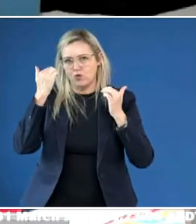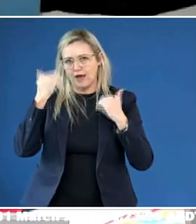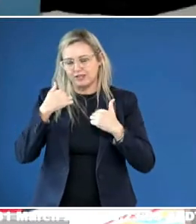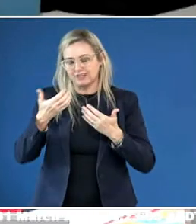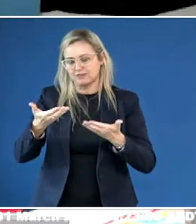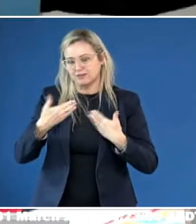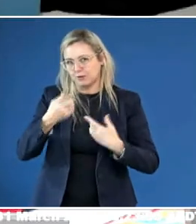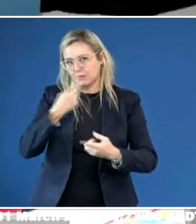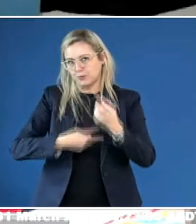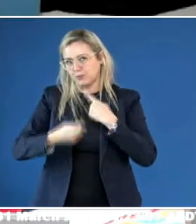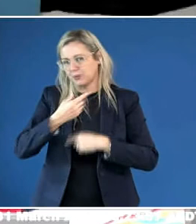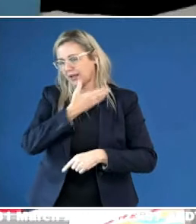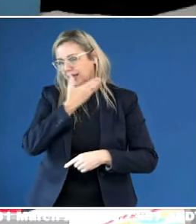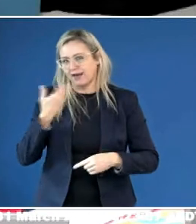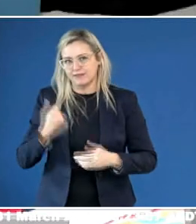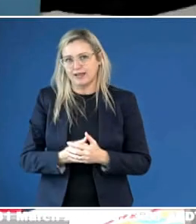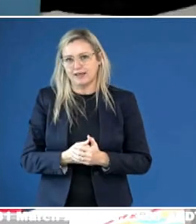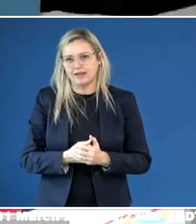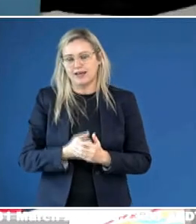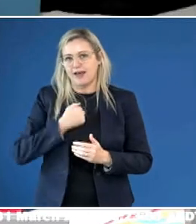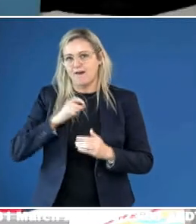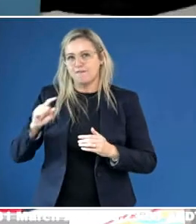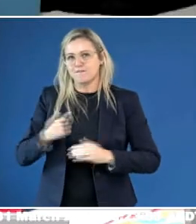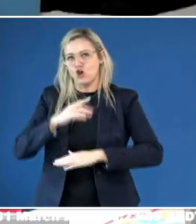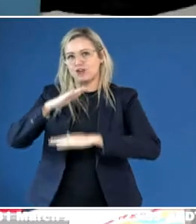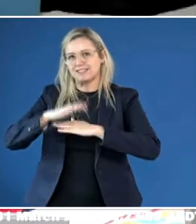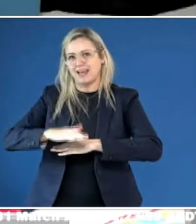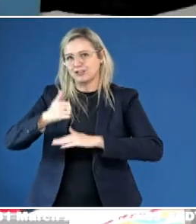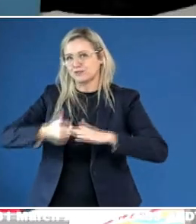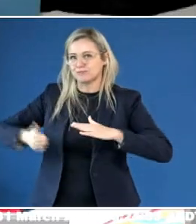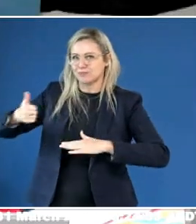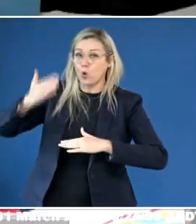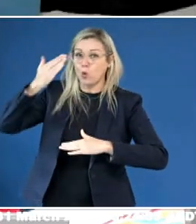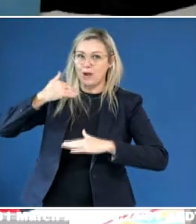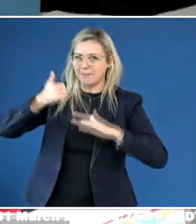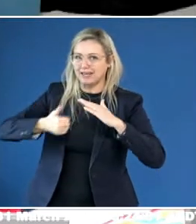And that our First Nations leaders, particularly women, in the development of the